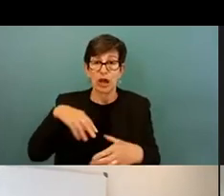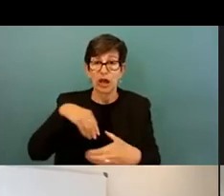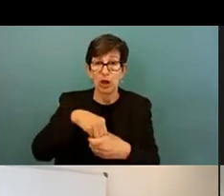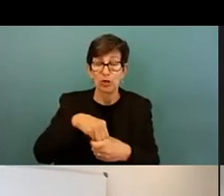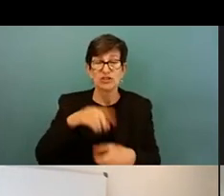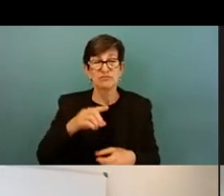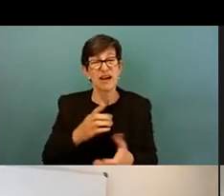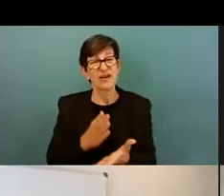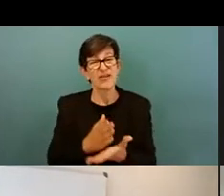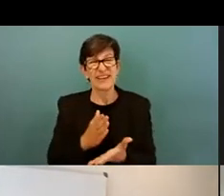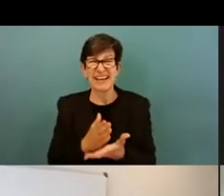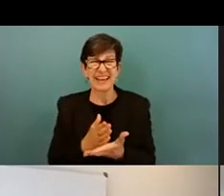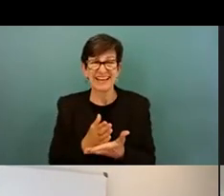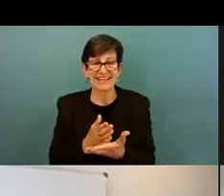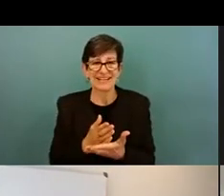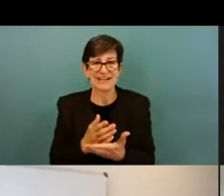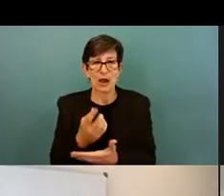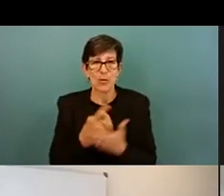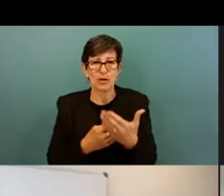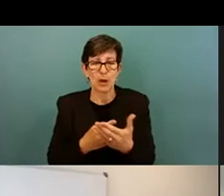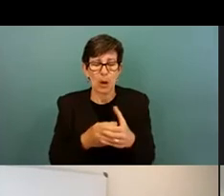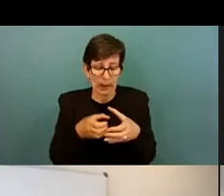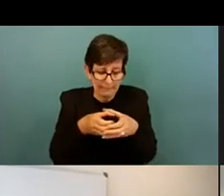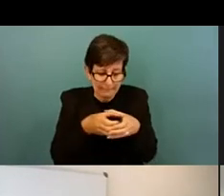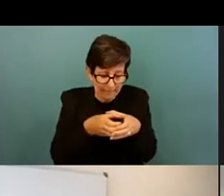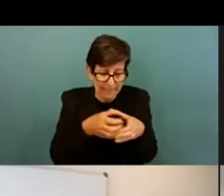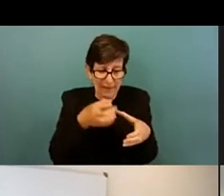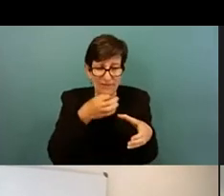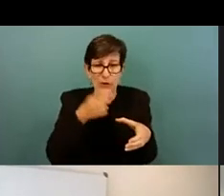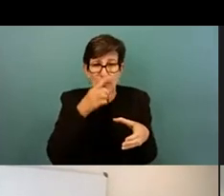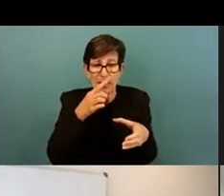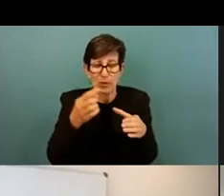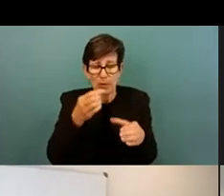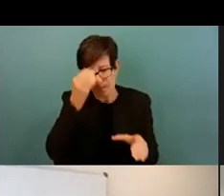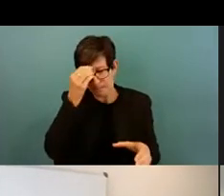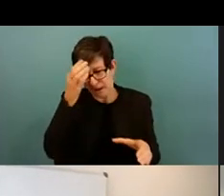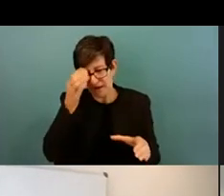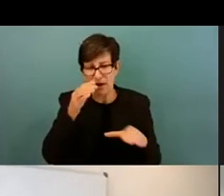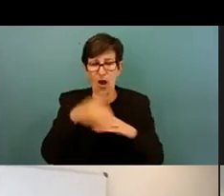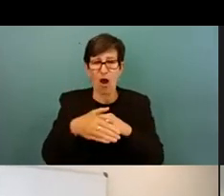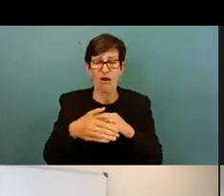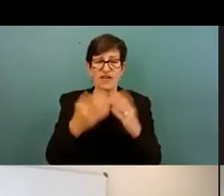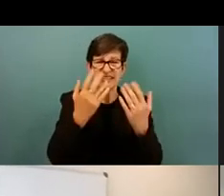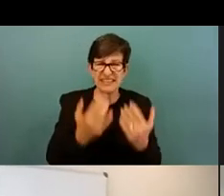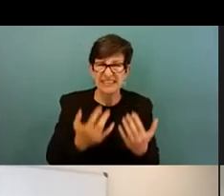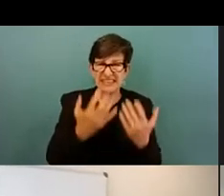it was a small group of specialists who really had a handle on the evidence that we needed.